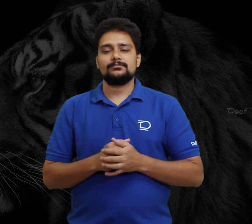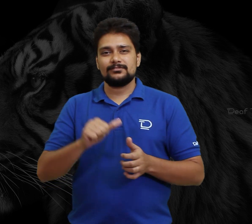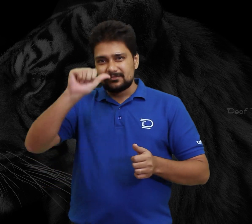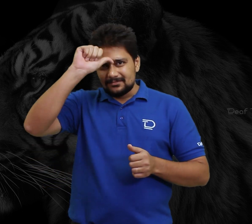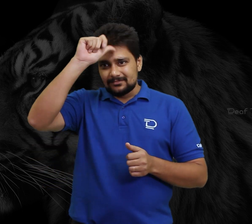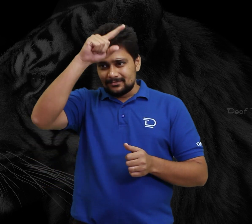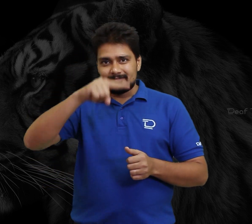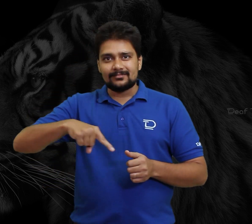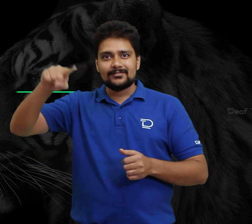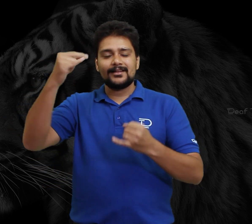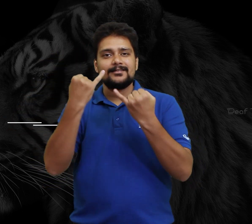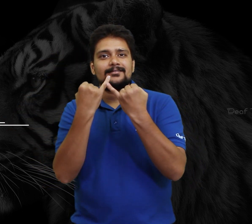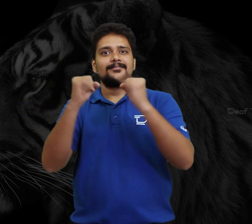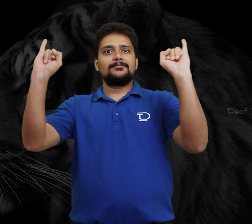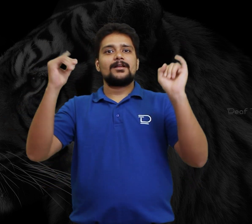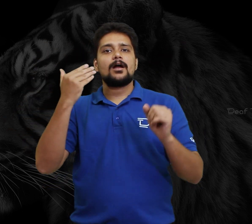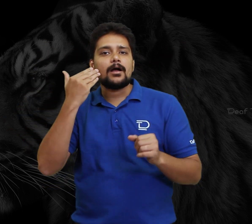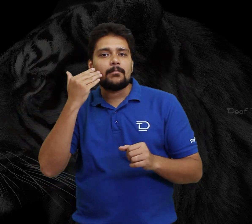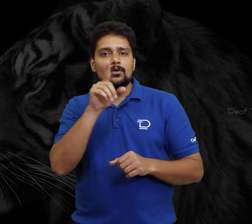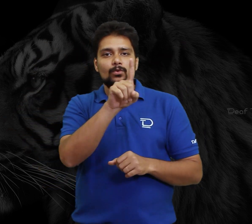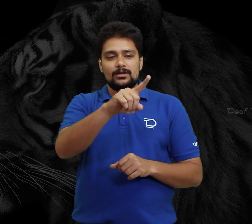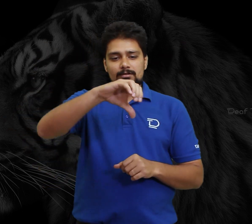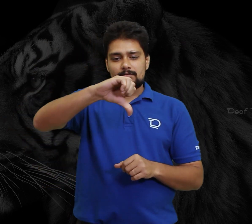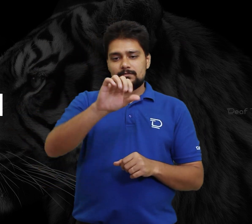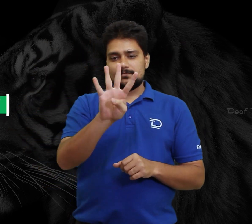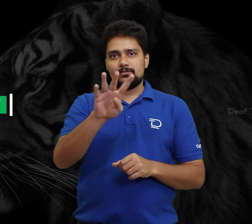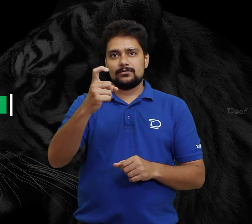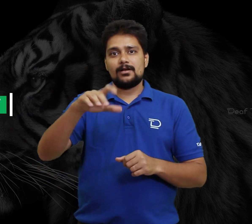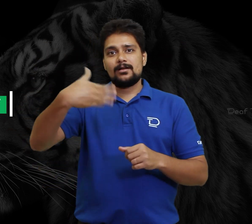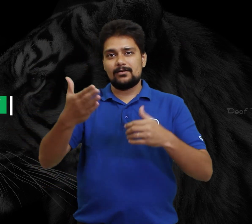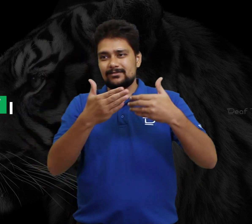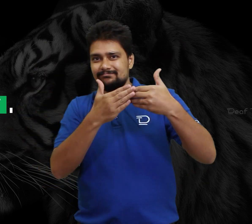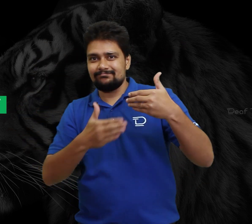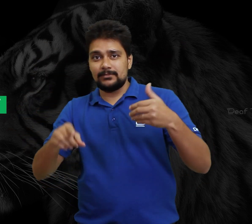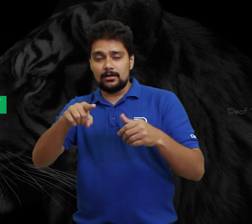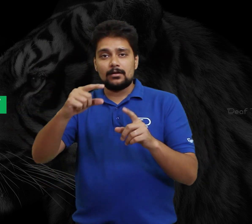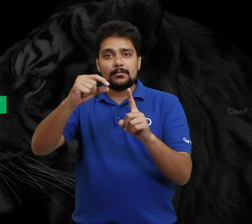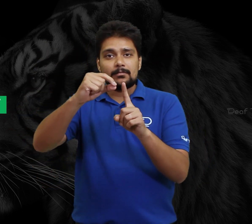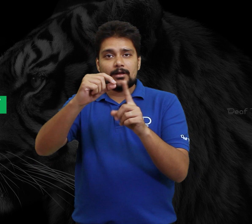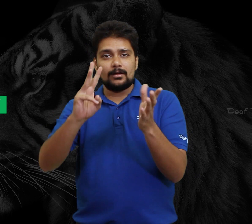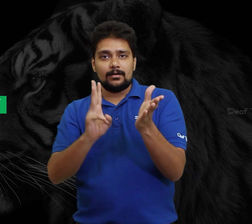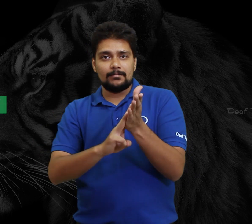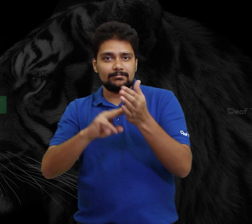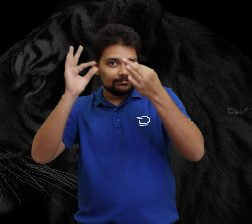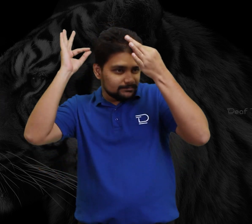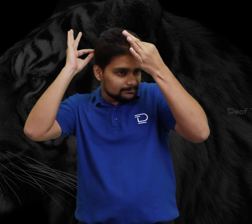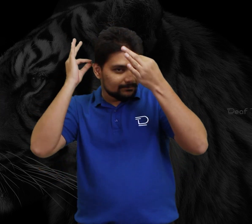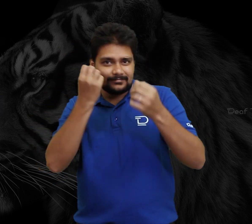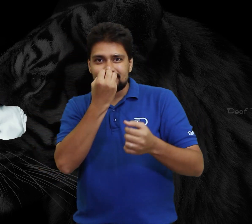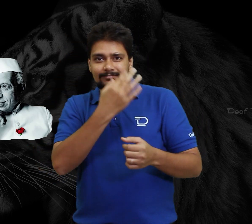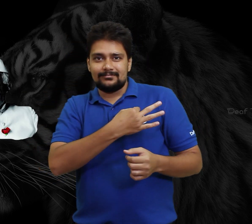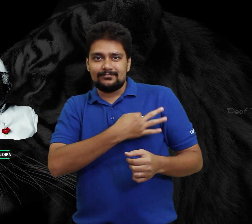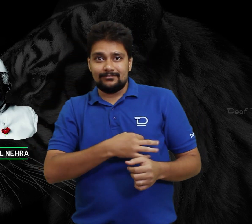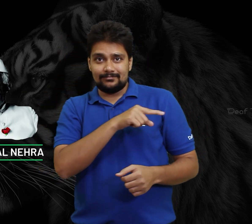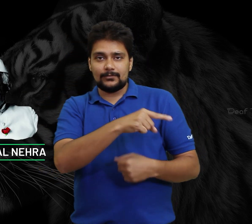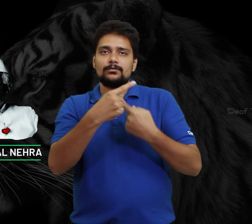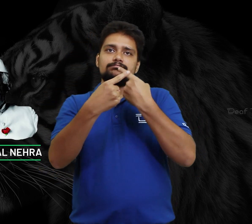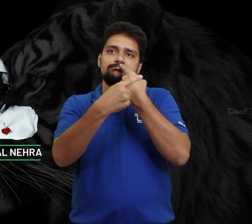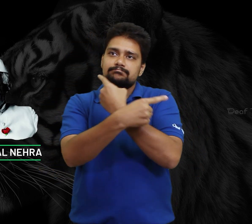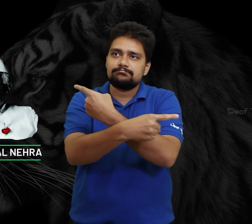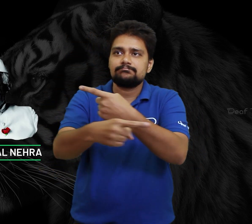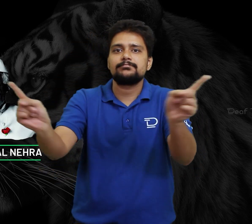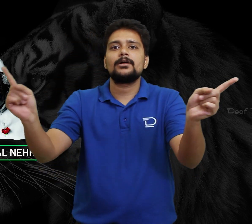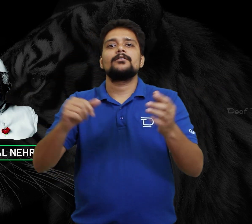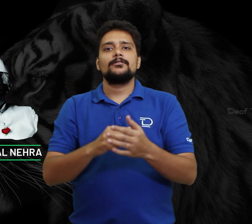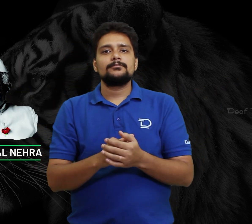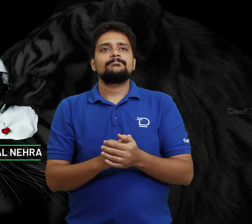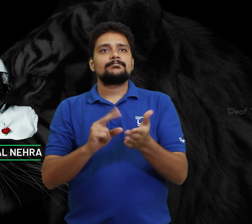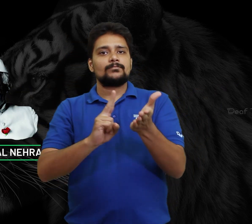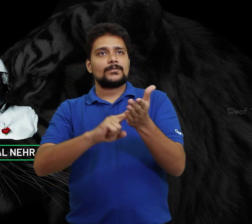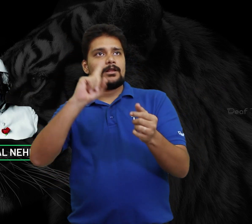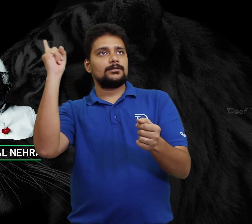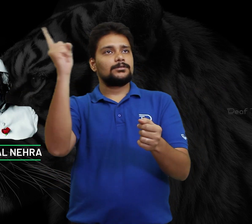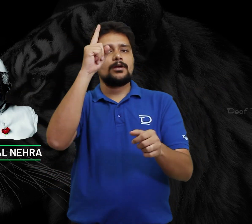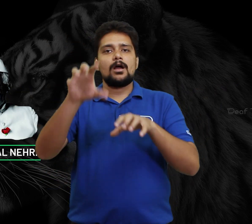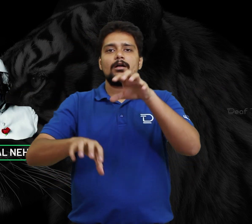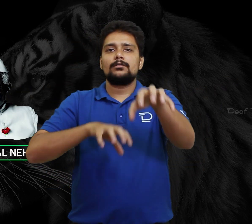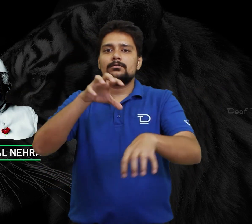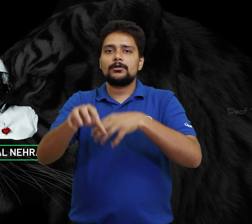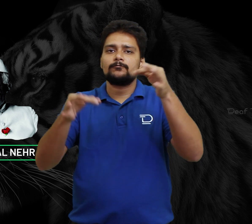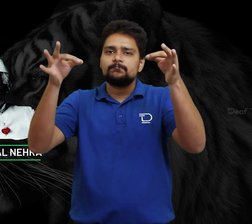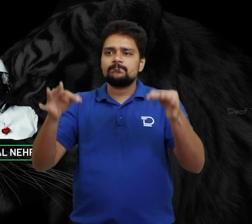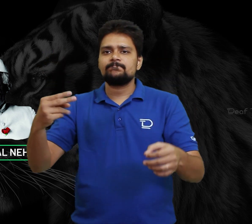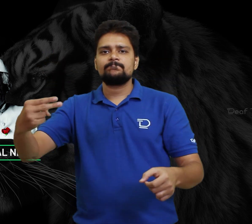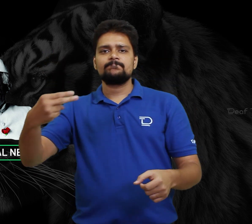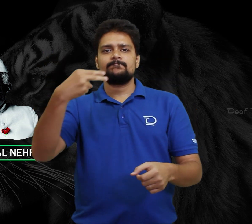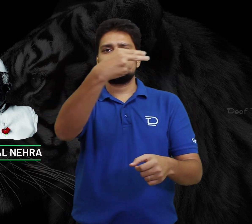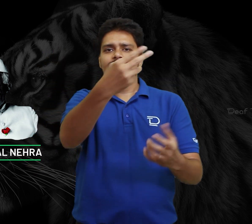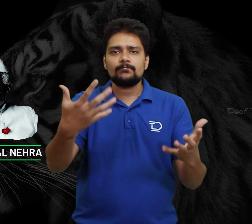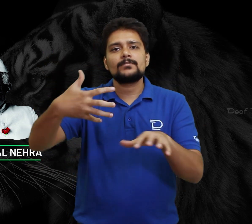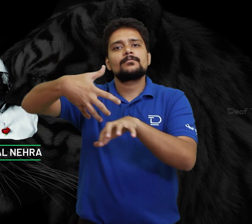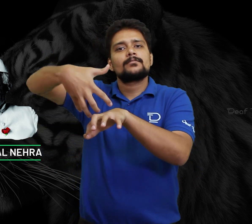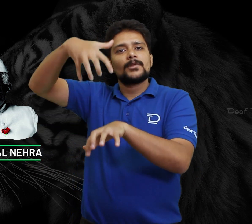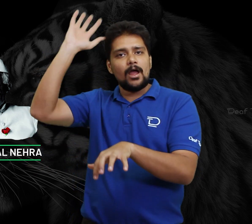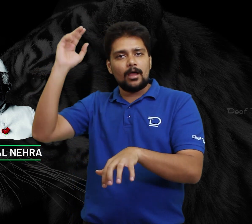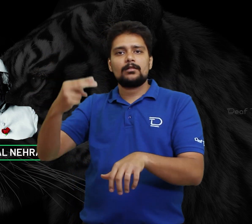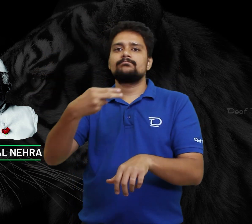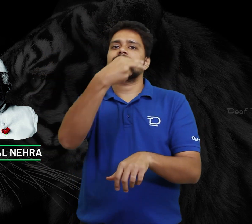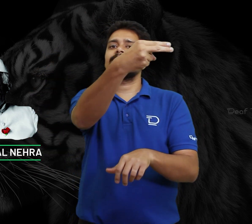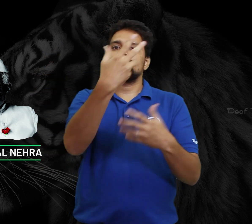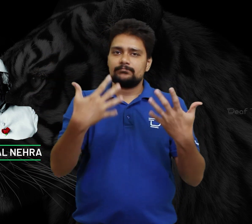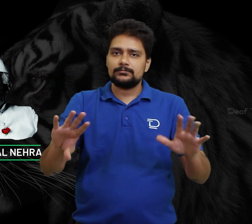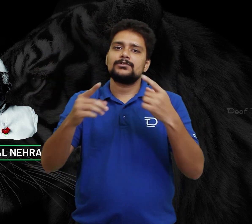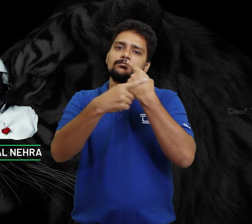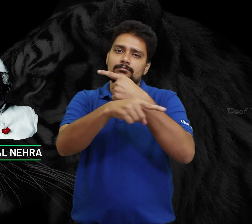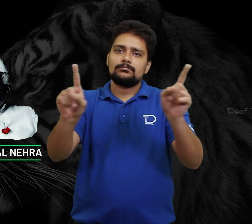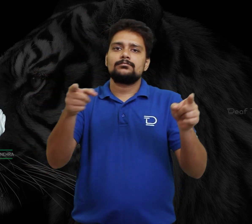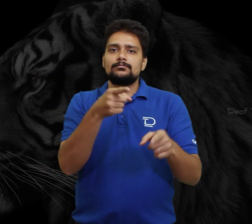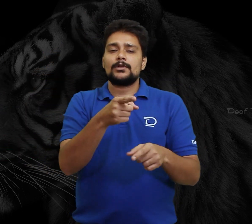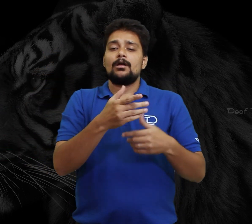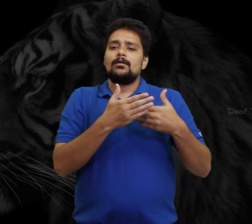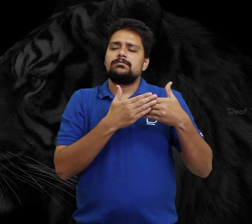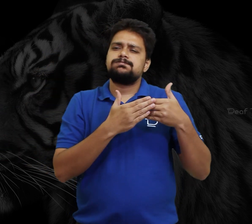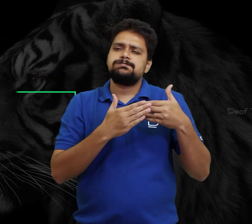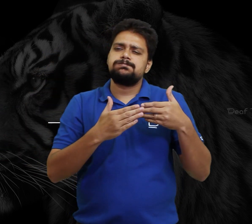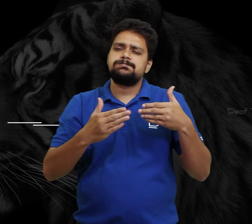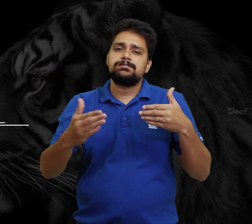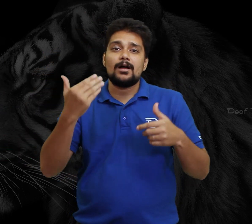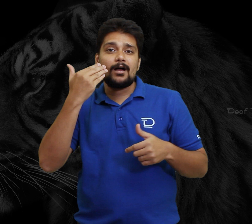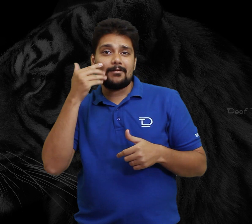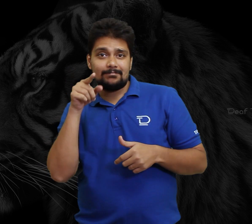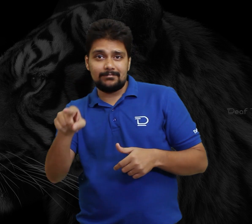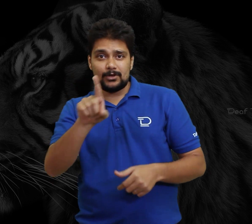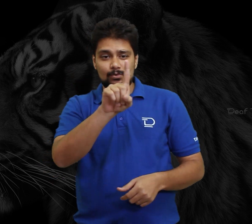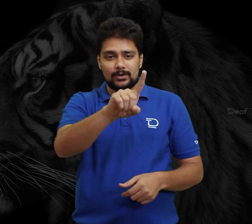After independence PM Nehru announced Asiatic lion as our national animal.